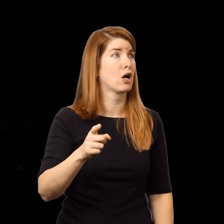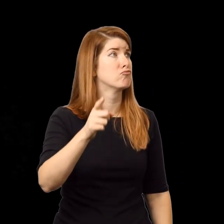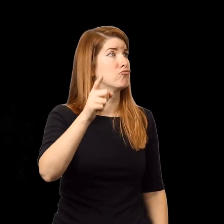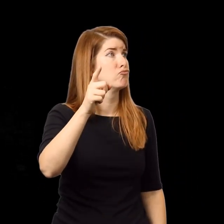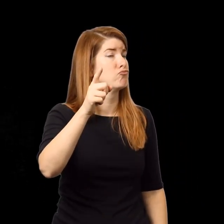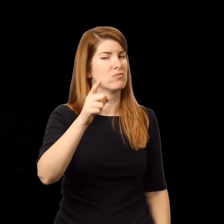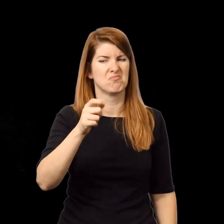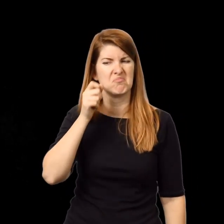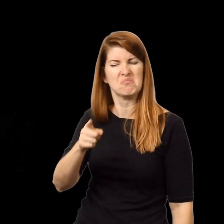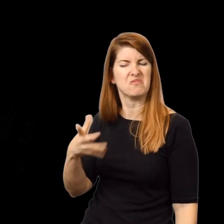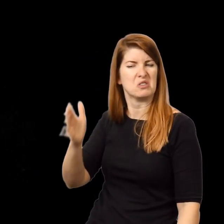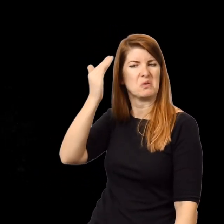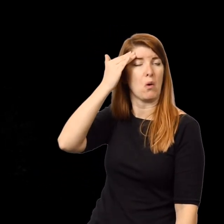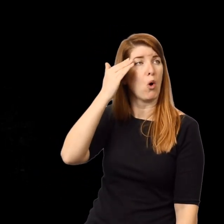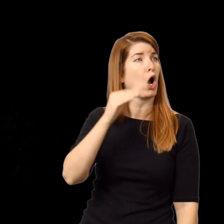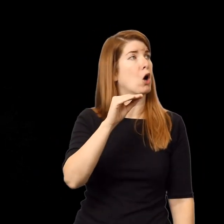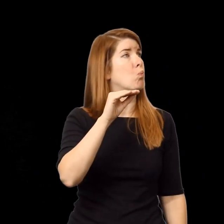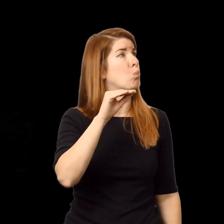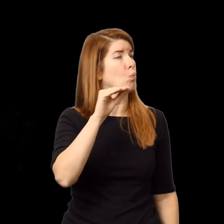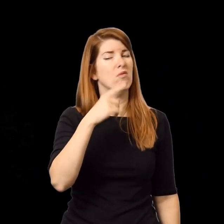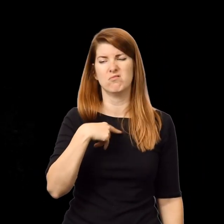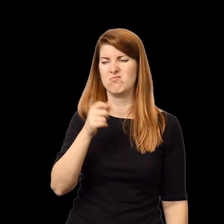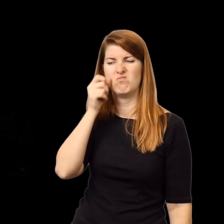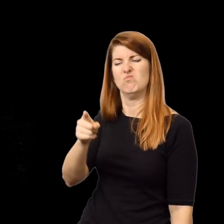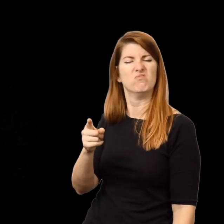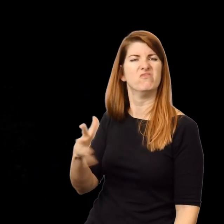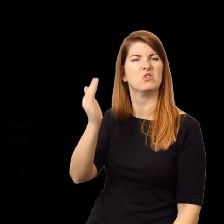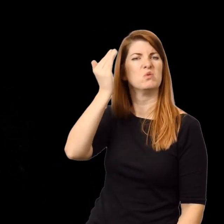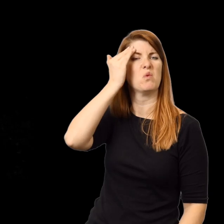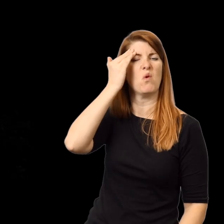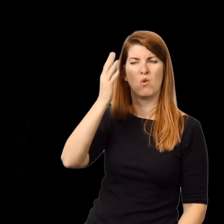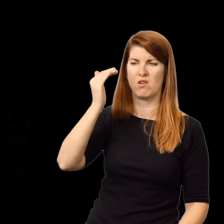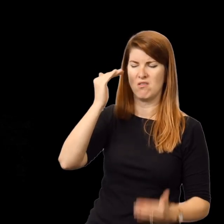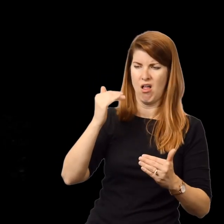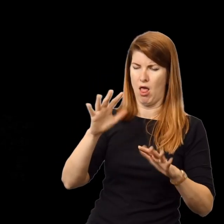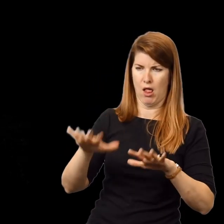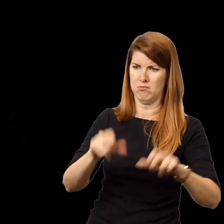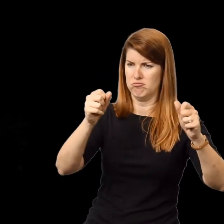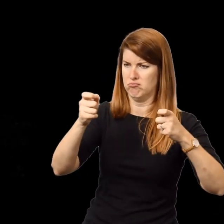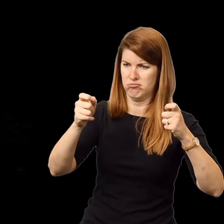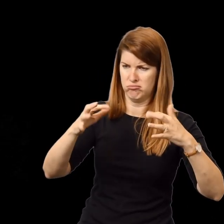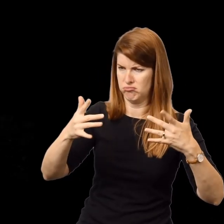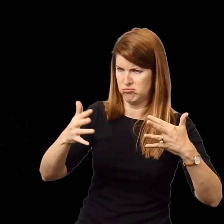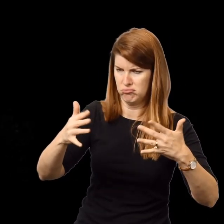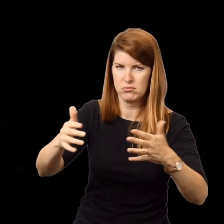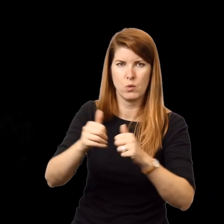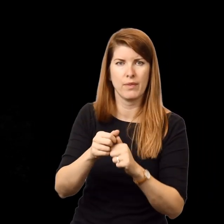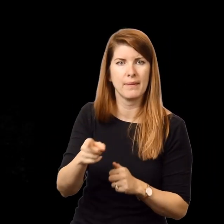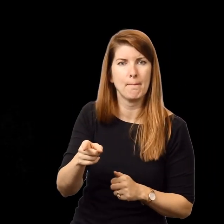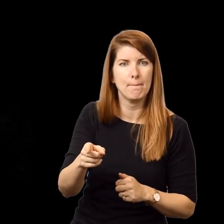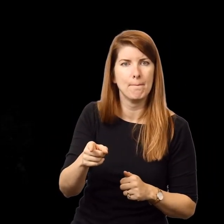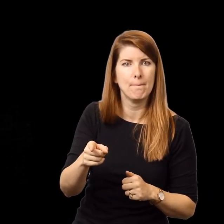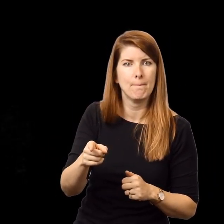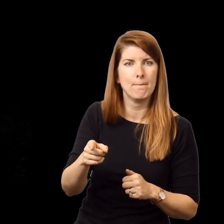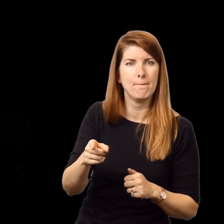This child maybe just needs to point or nod their head a bit, and the adult is on it. They know exactly what they need.